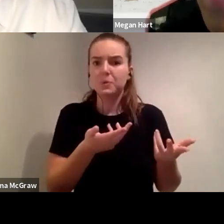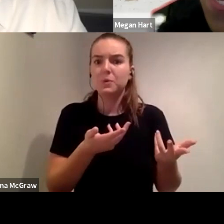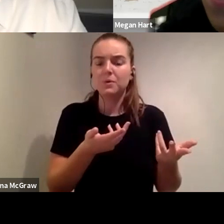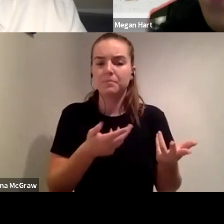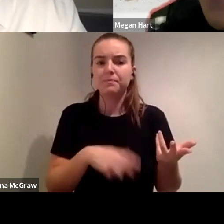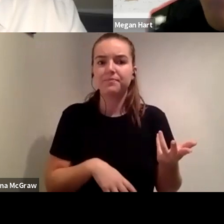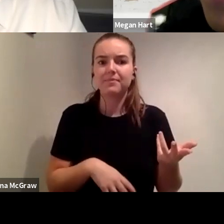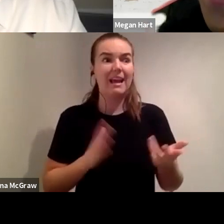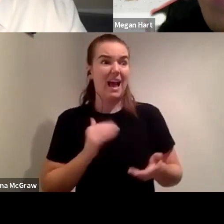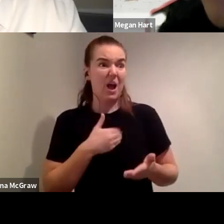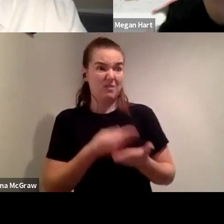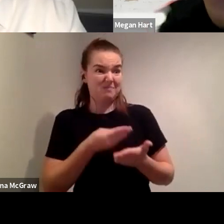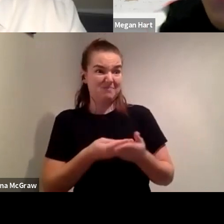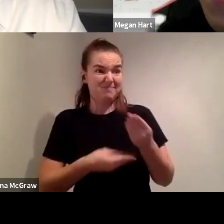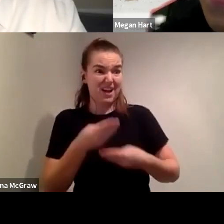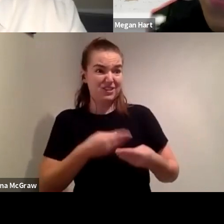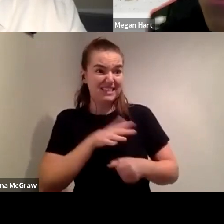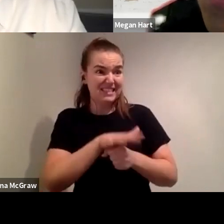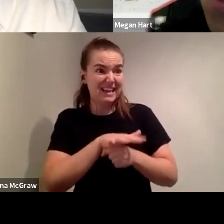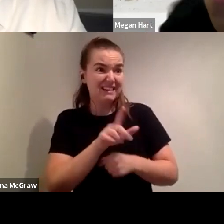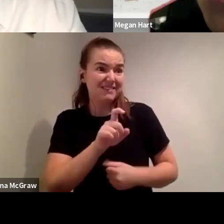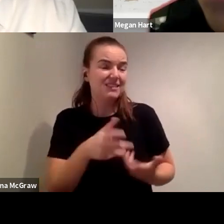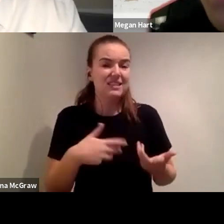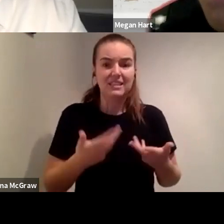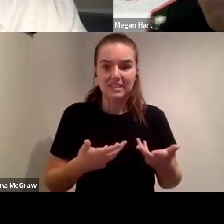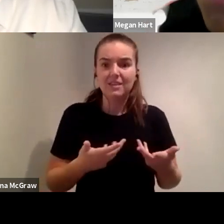And you think, oh gosh, what will it take for me to accommodate this person?